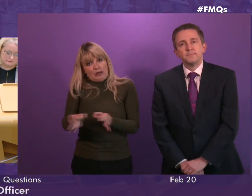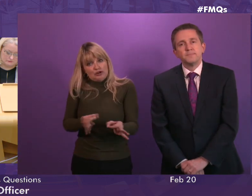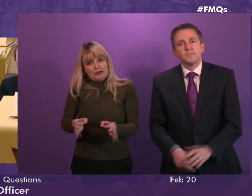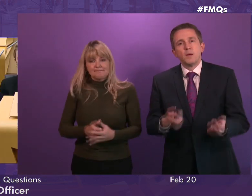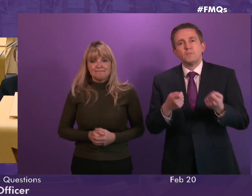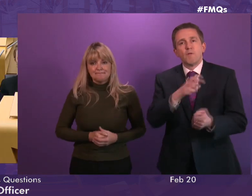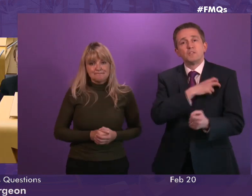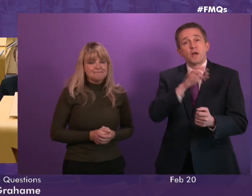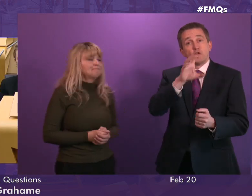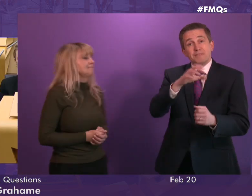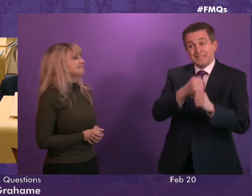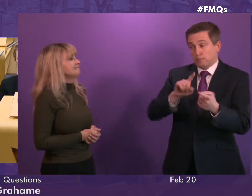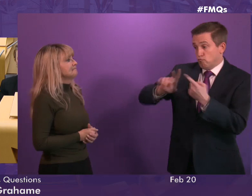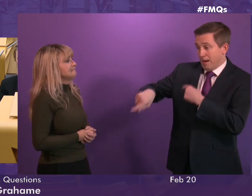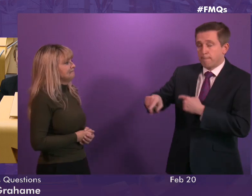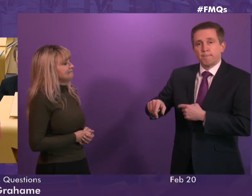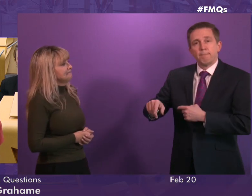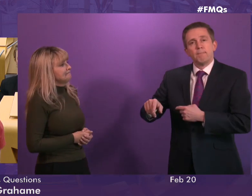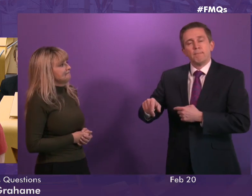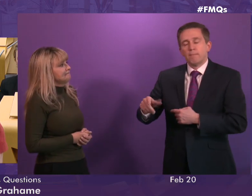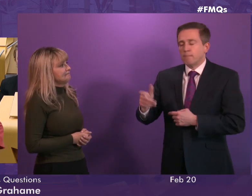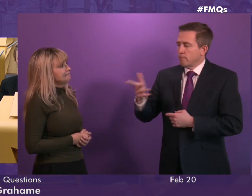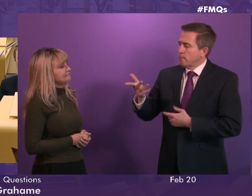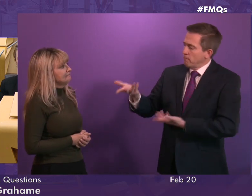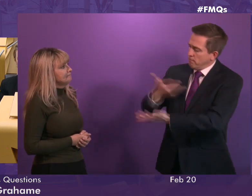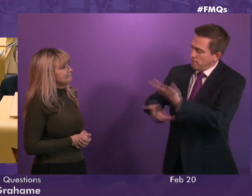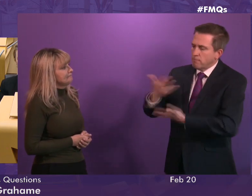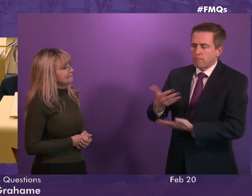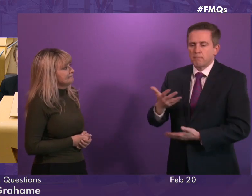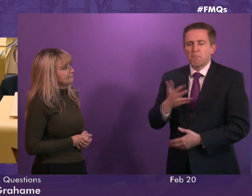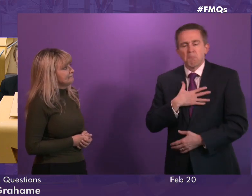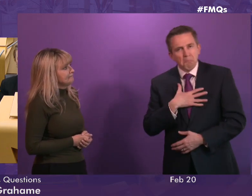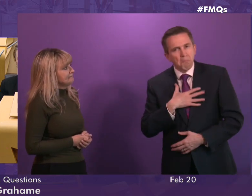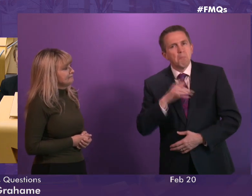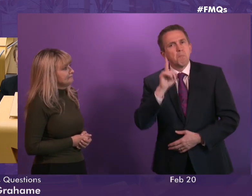Christine Grahame: This seems to be an issue across Scotland.